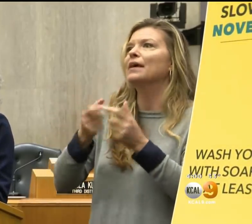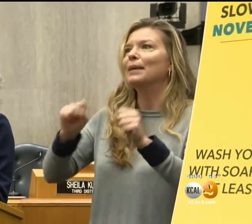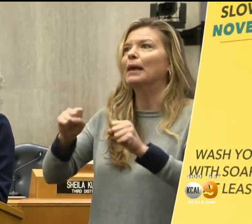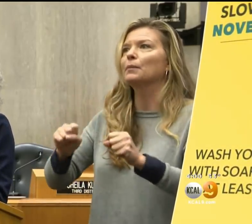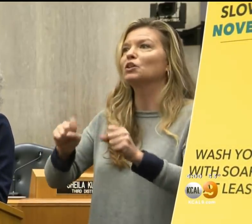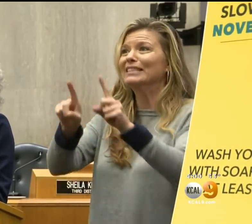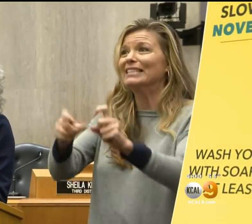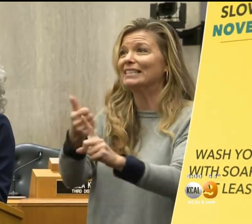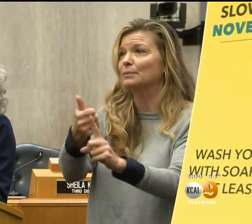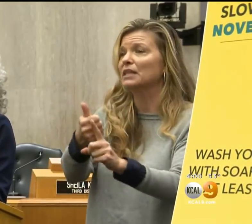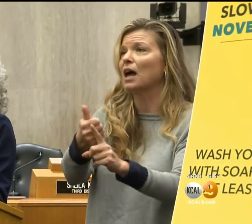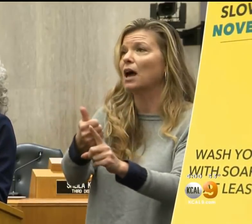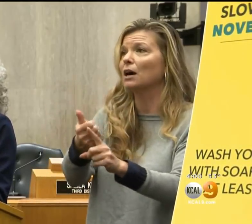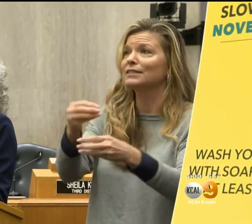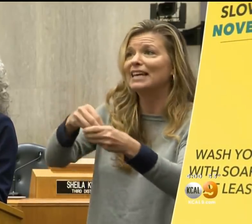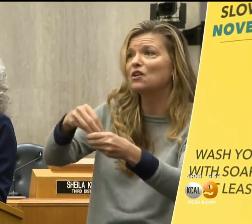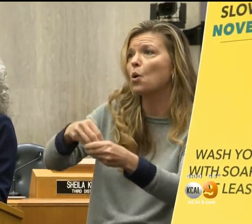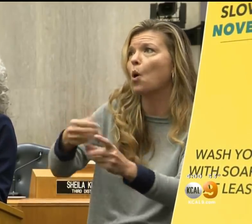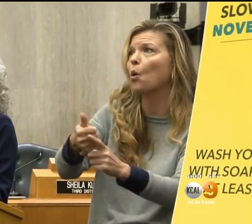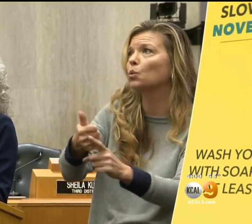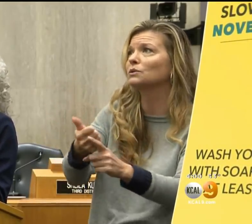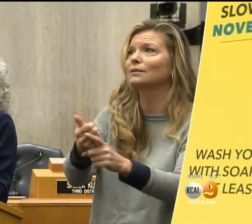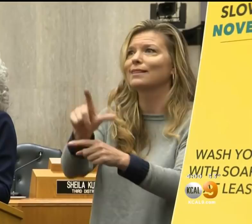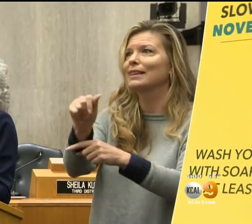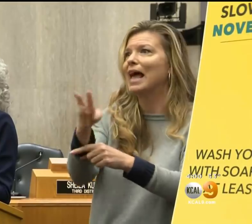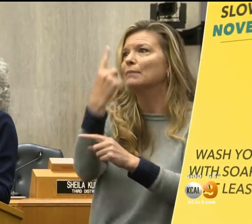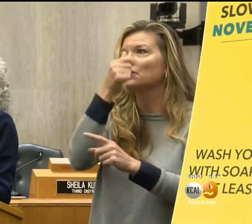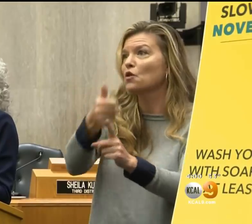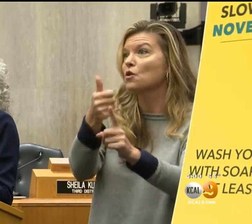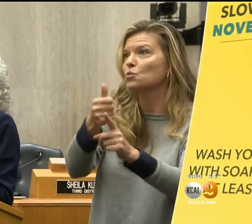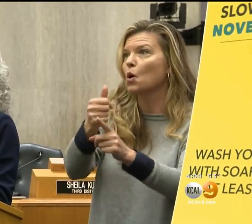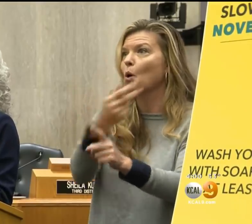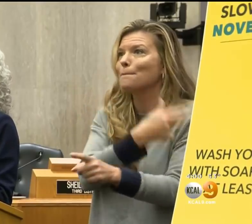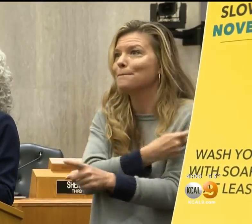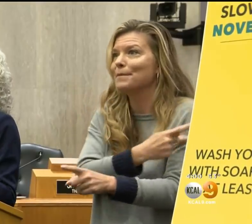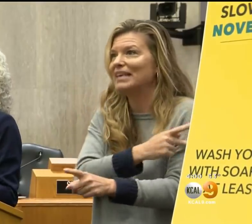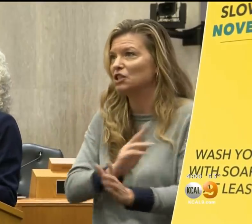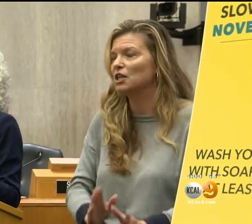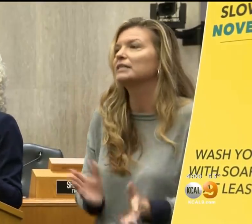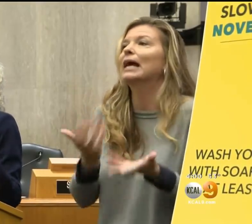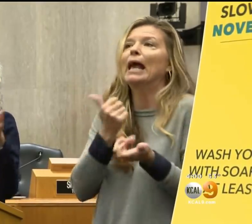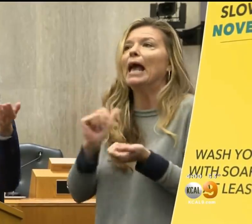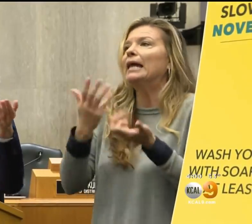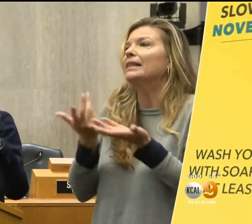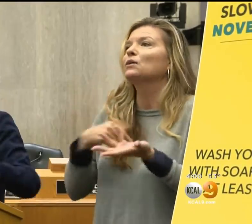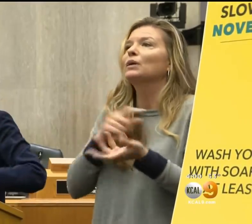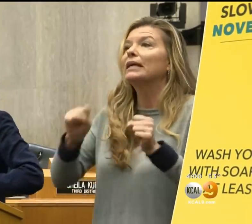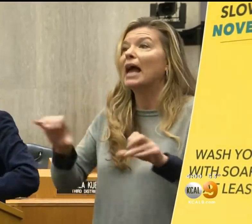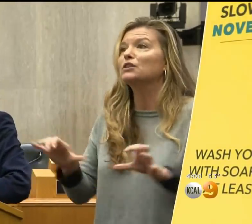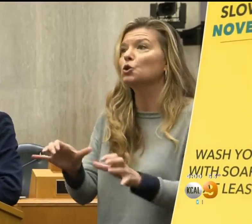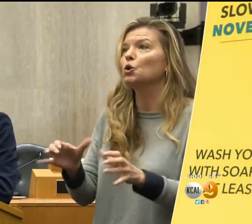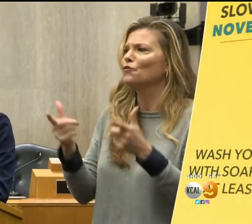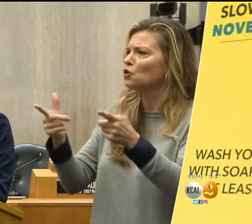IN GOOD SHAPE. WE ARE REALLY EXCITED ABOUT HOSPITALS BEING ABLE TO ORDER THE MACHINES AND BE ABLE TO DO